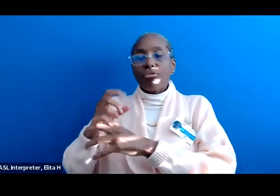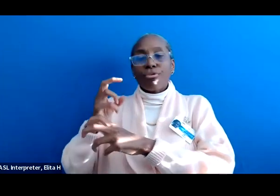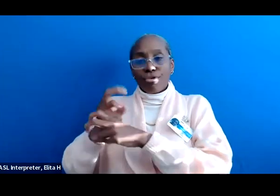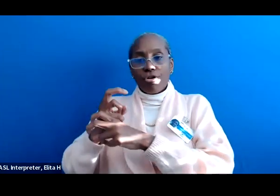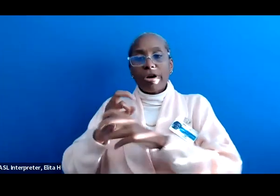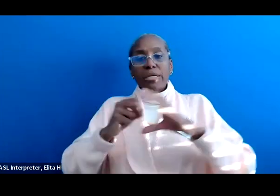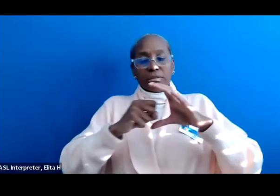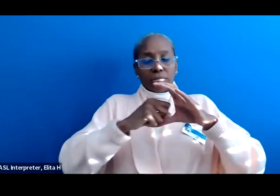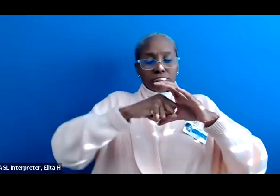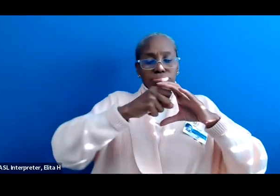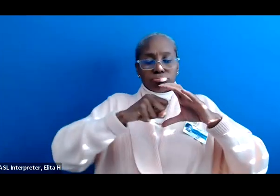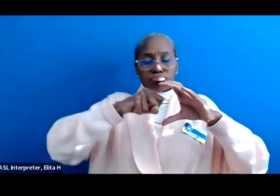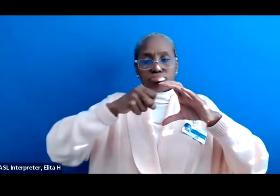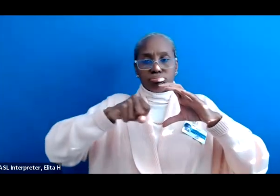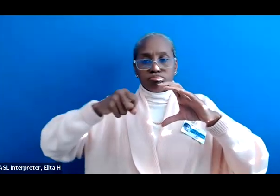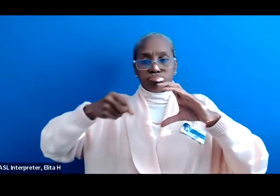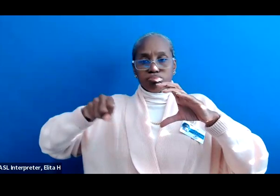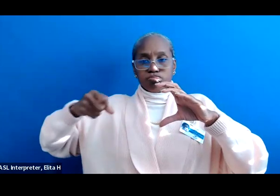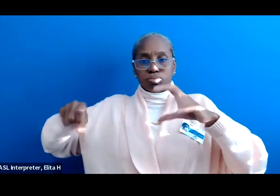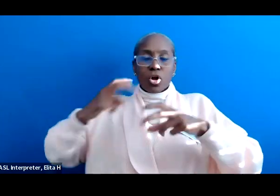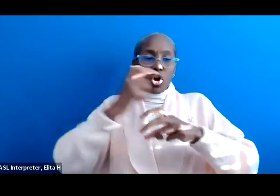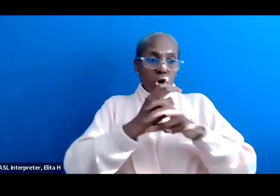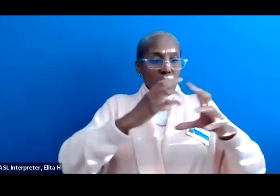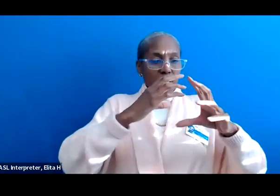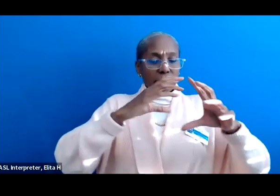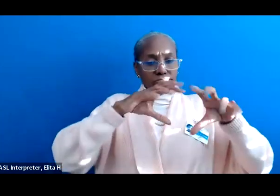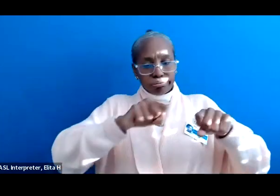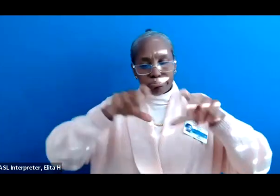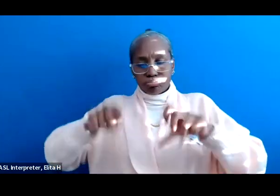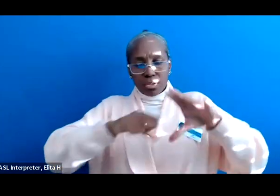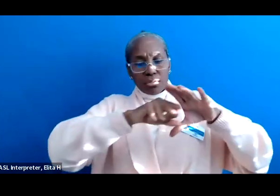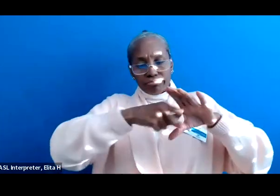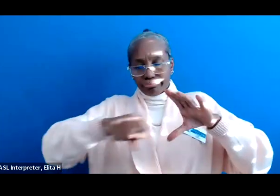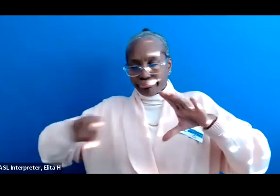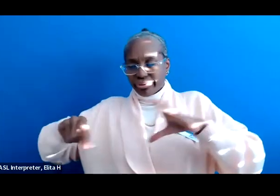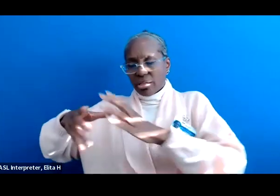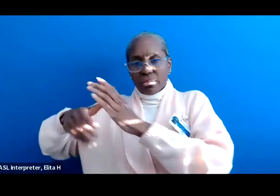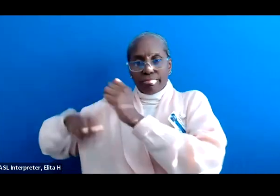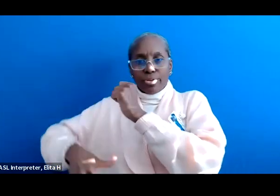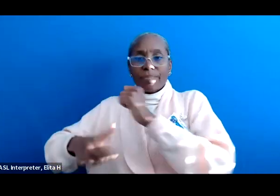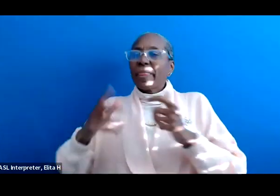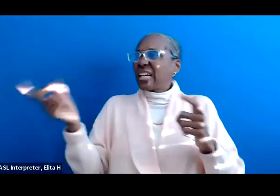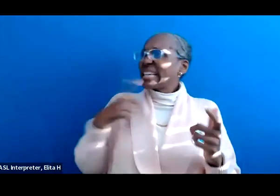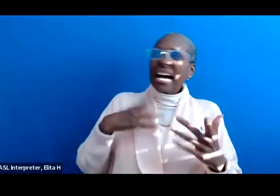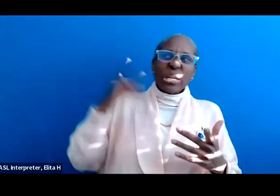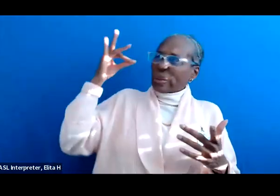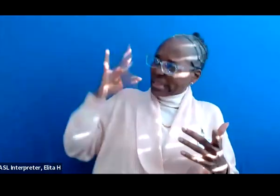You have to do the bowel program. Sometimes people will write to me and say, “I just don't like doing it, so I just didn't do it.